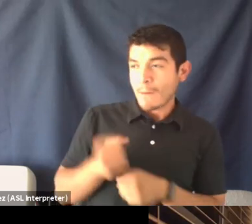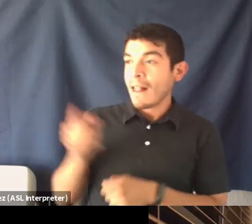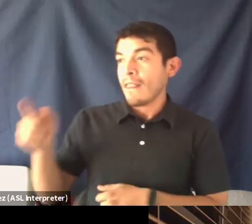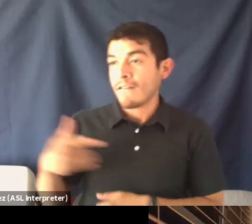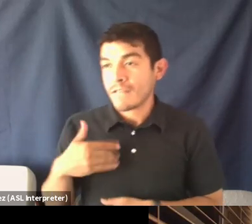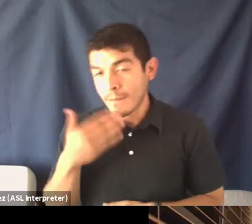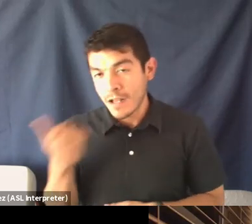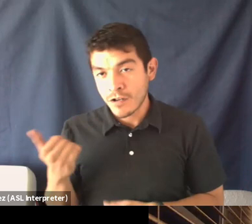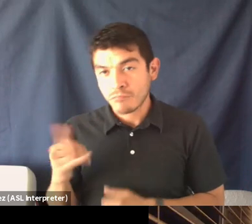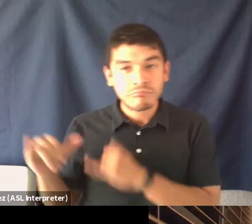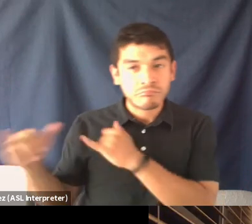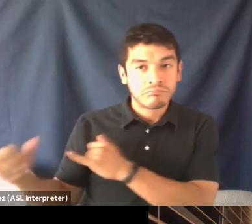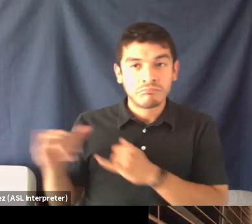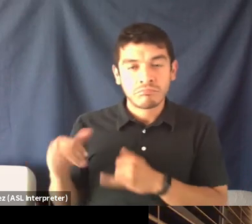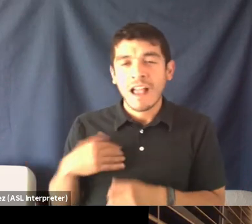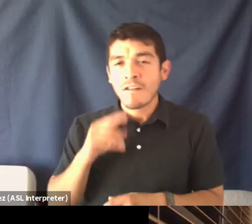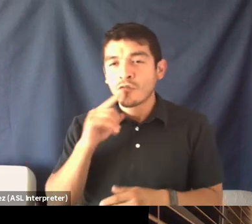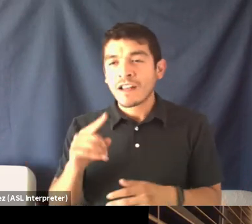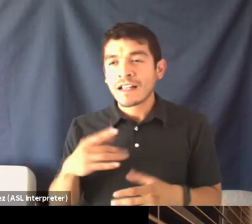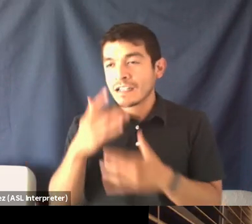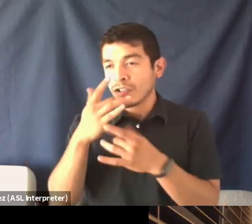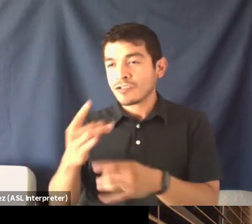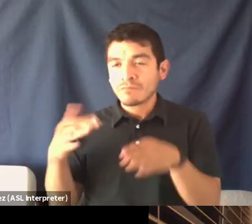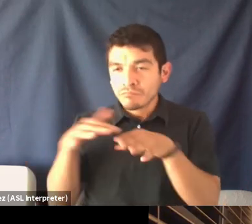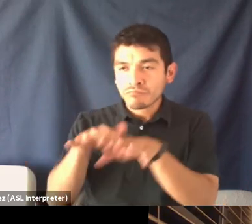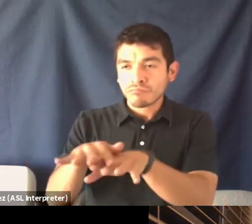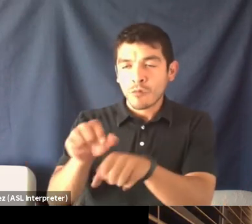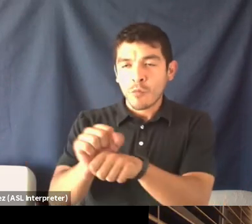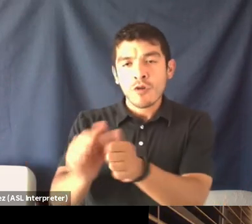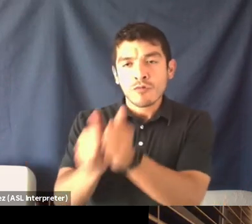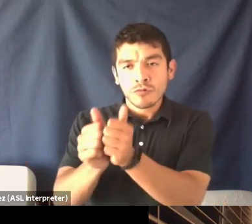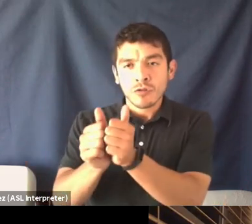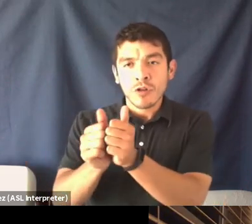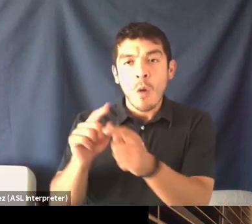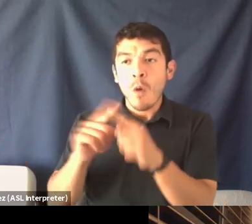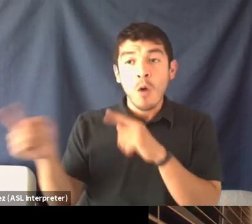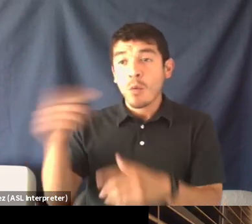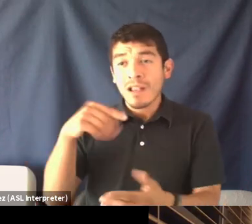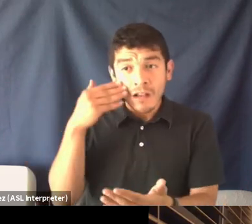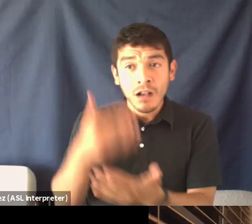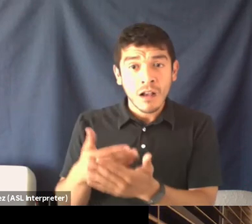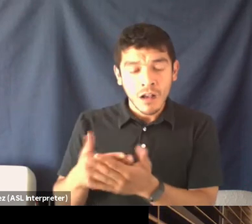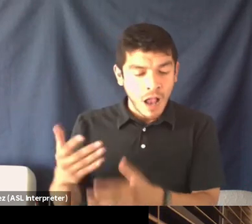We had this kind of really interesting collaborative working relationship, where we were bearing witness to a lot of the stuff they were going through.